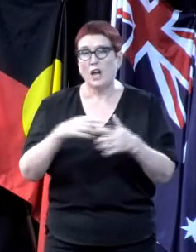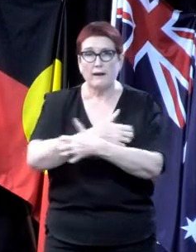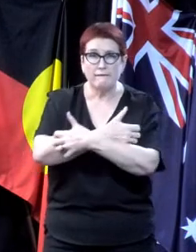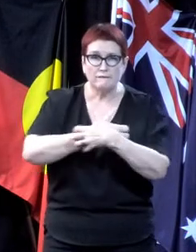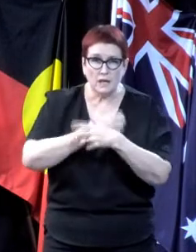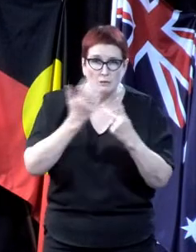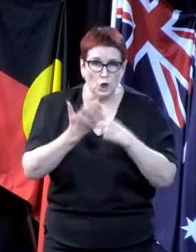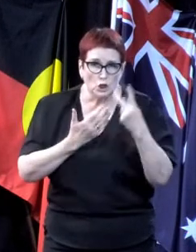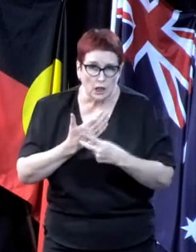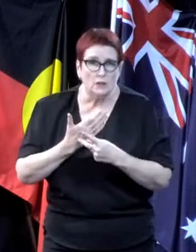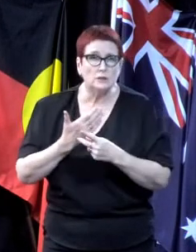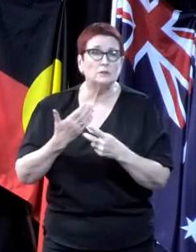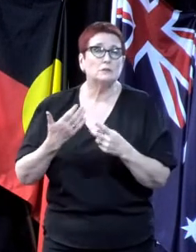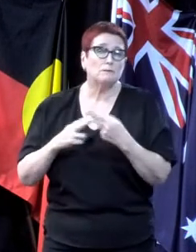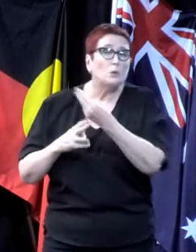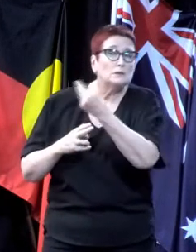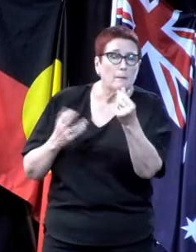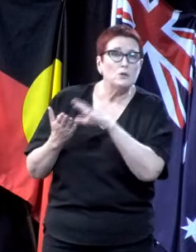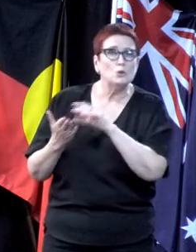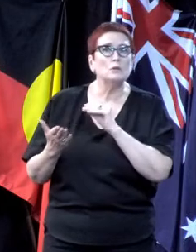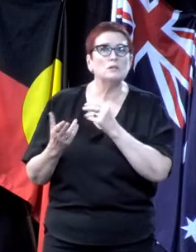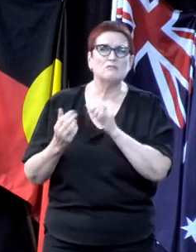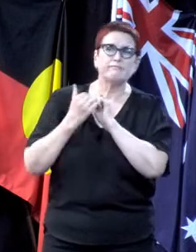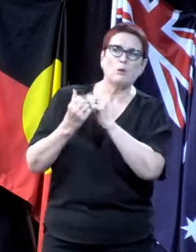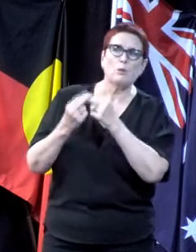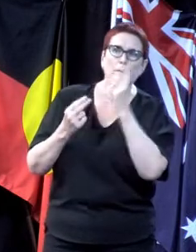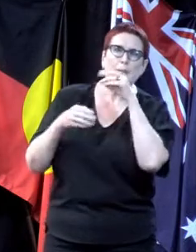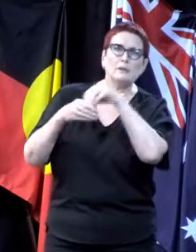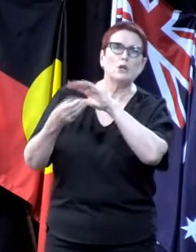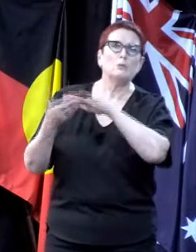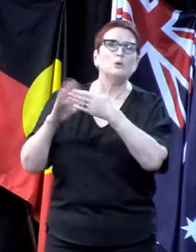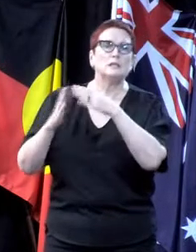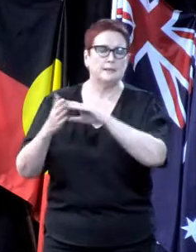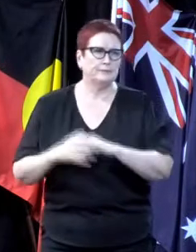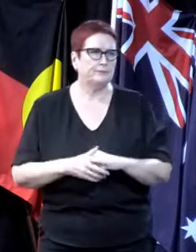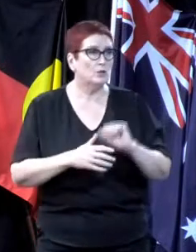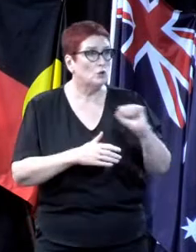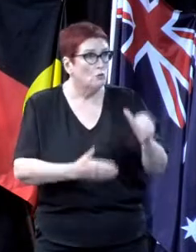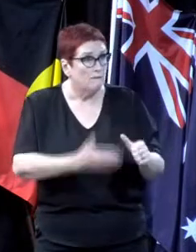and things like that in partnership with community. OK, and so, in your regional roles, respectively,